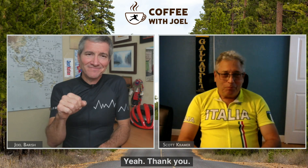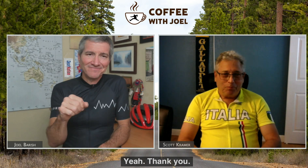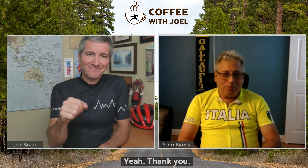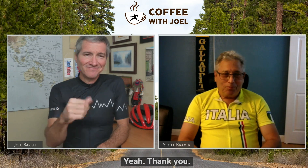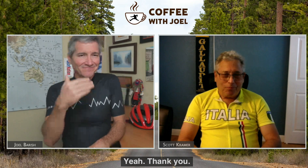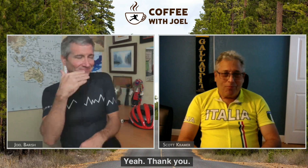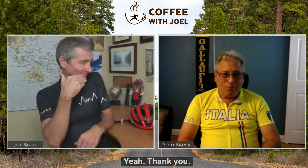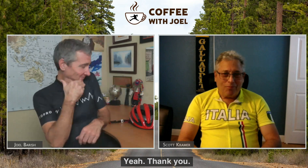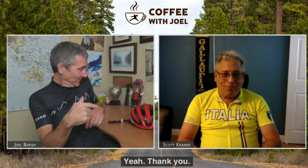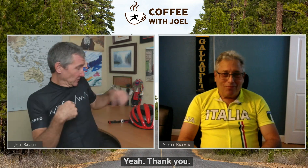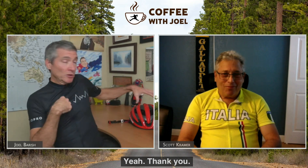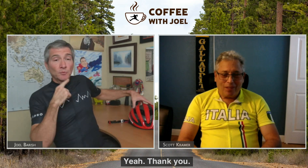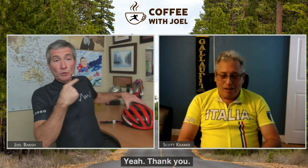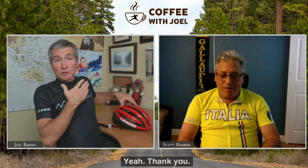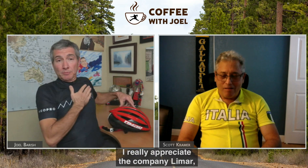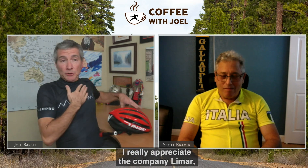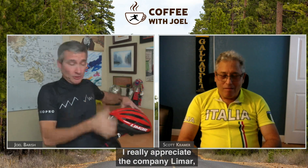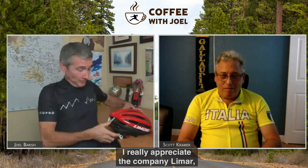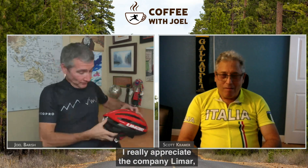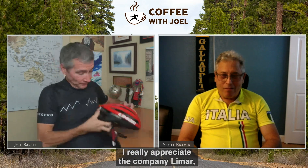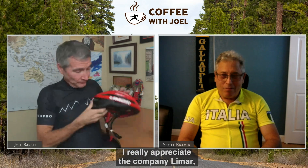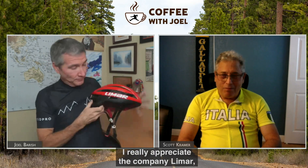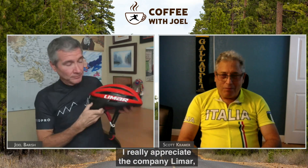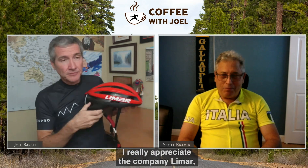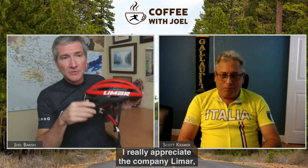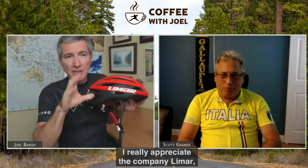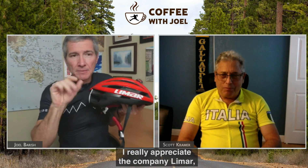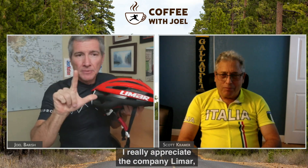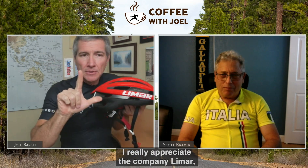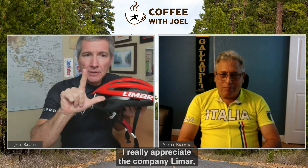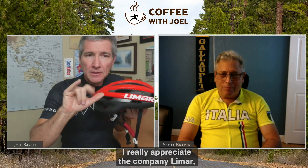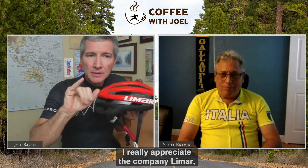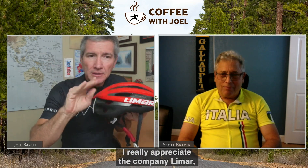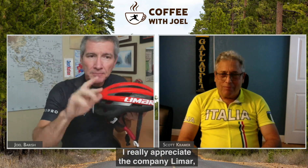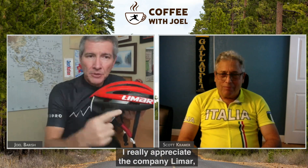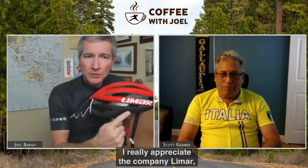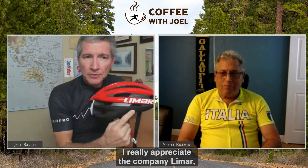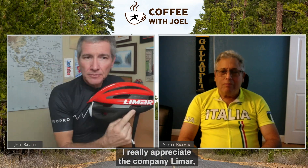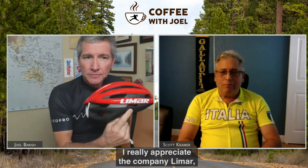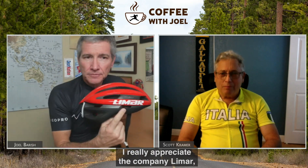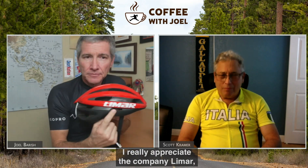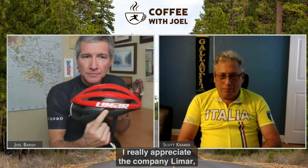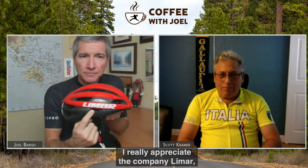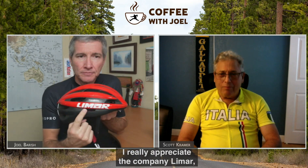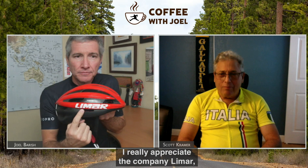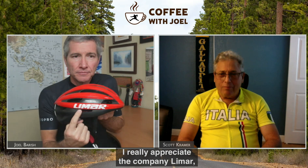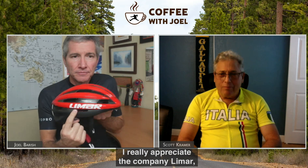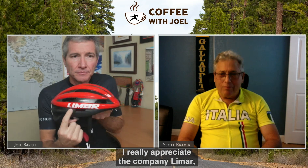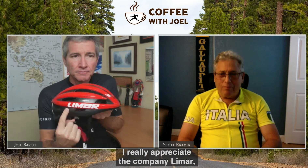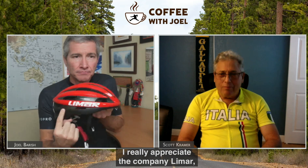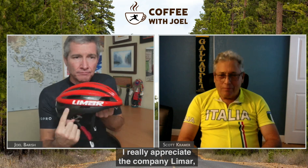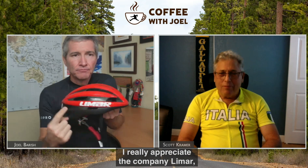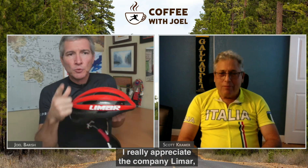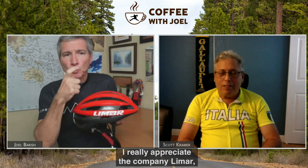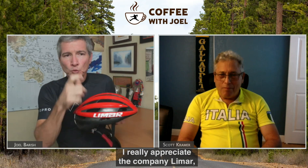Yeah. Thank you. I really appreciate the company Limar,